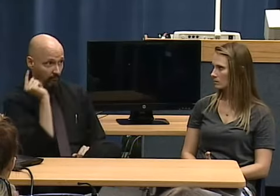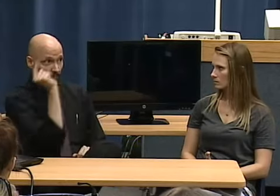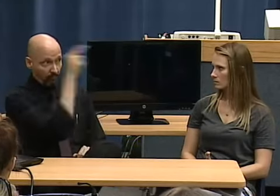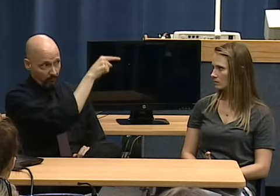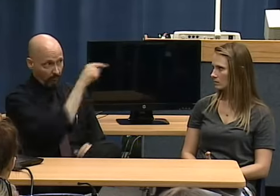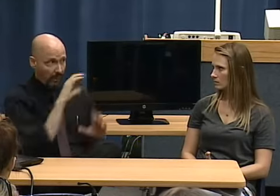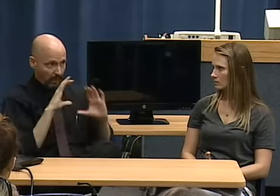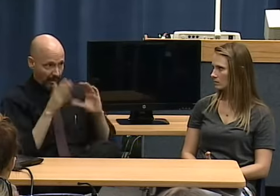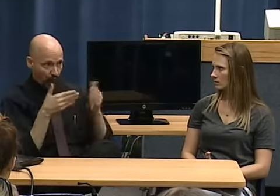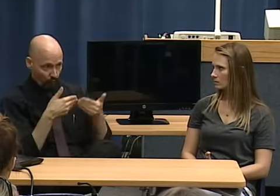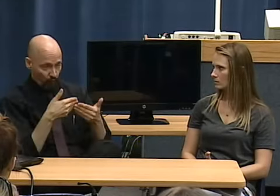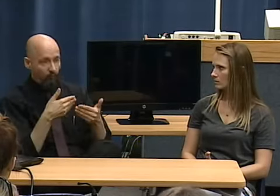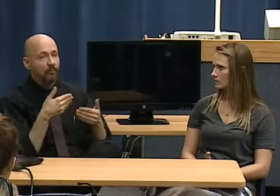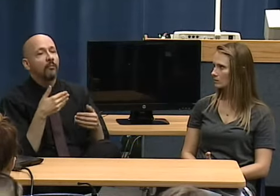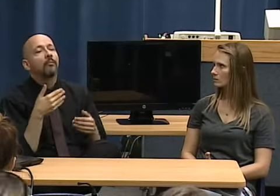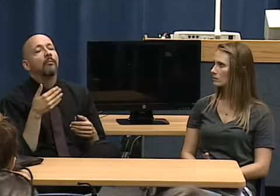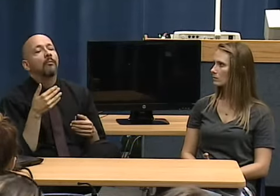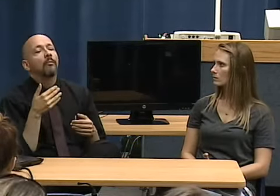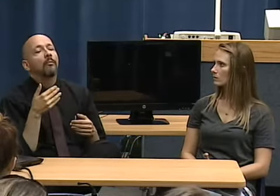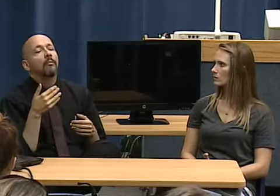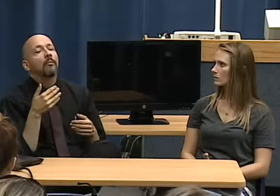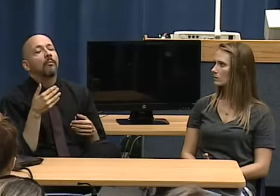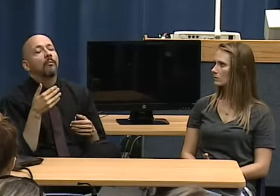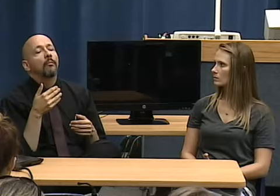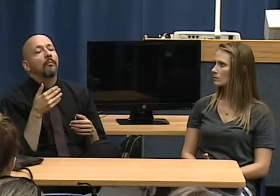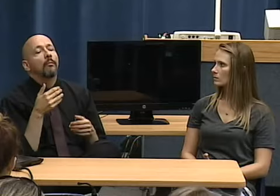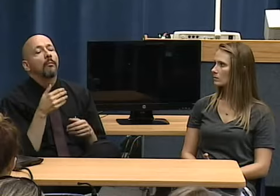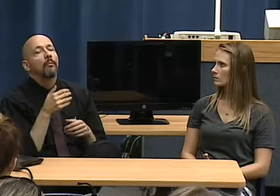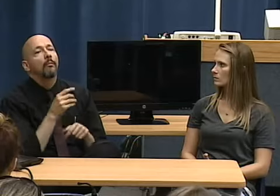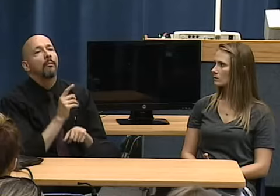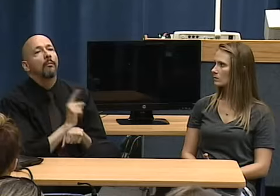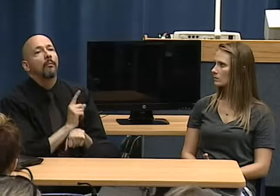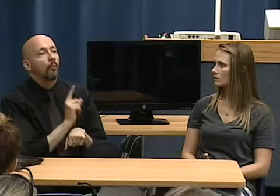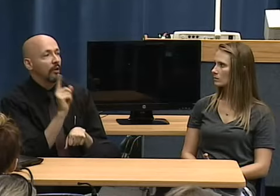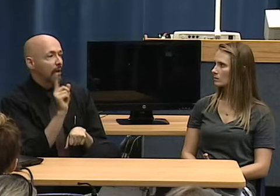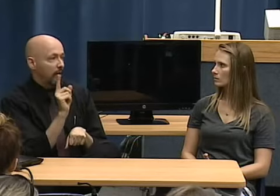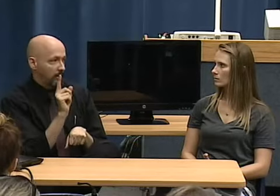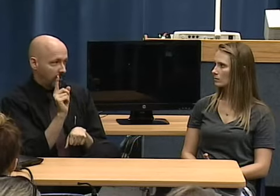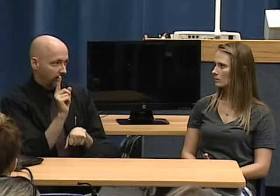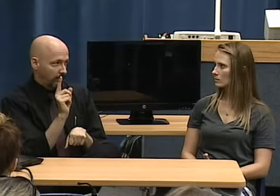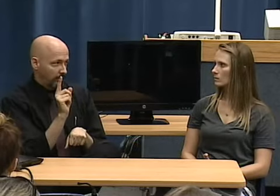We'll meet in the other classroom at 1:00.